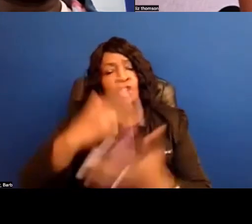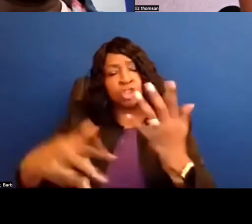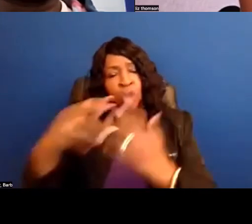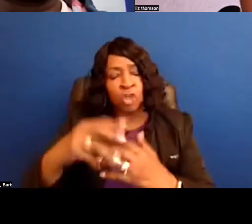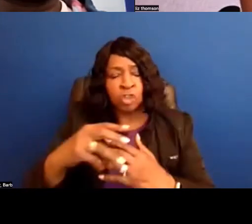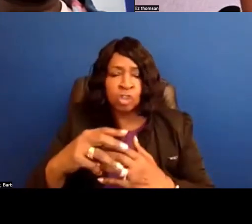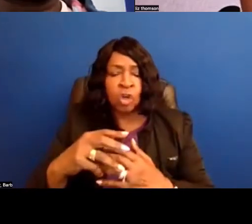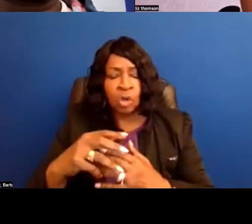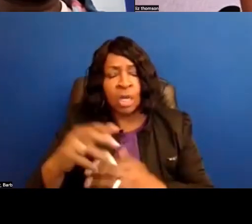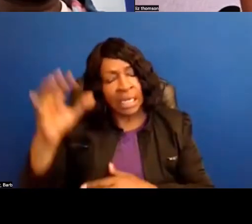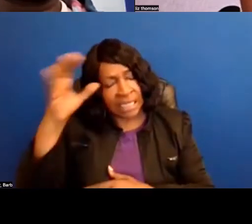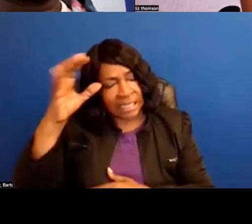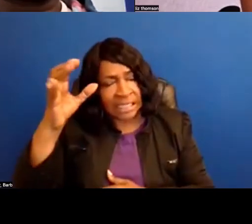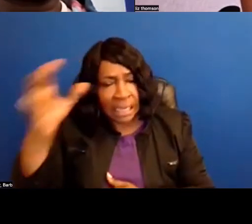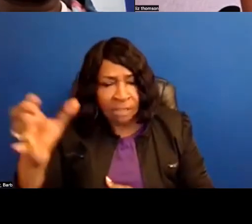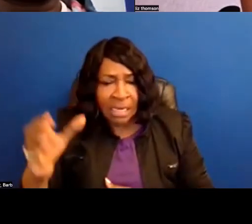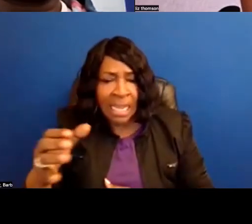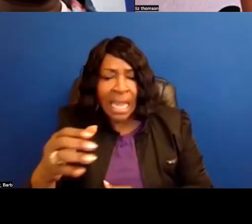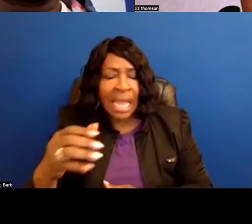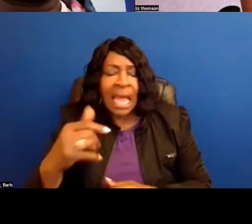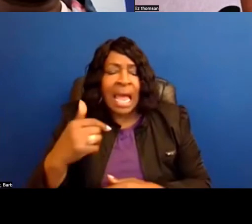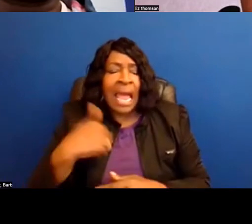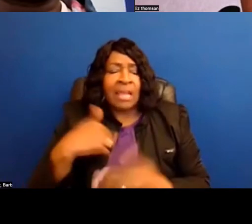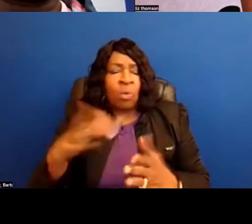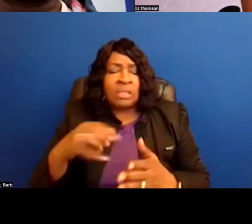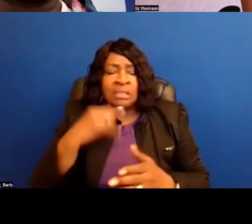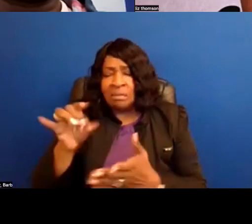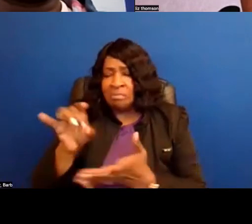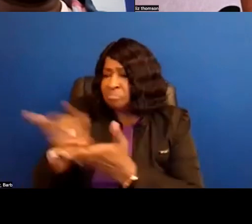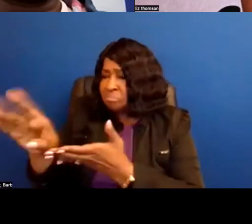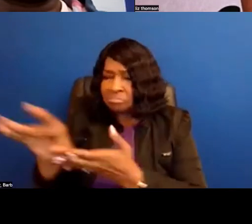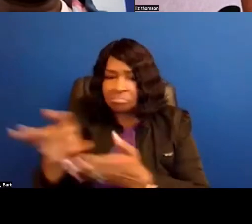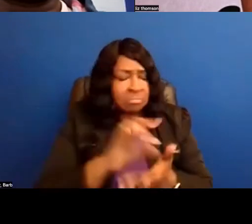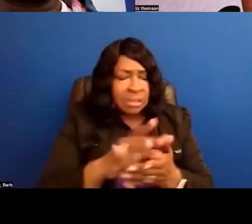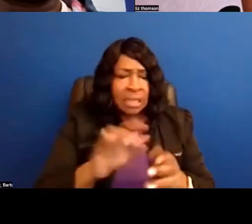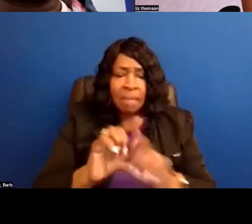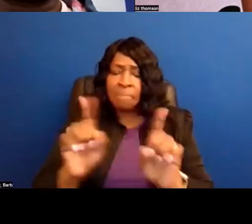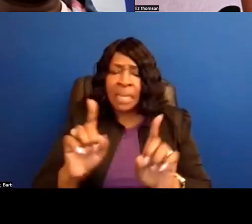and I don't wanna invalidate or discount anyone who's had negative experiences